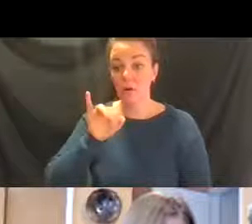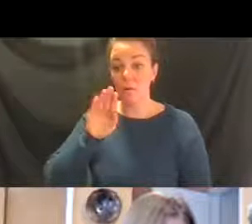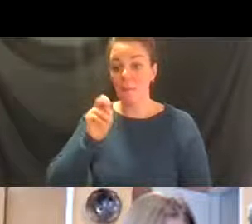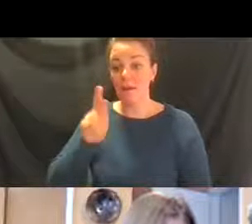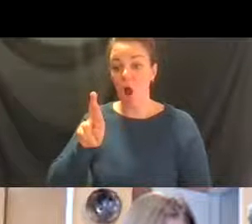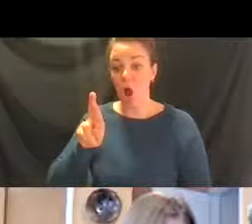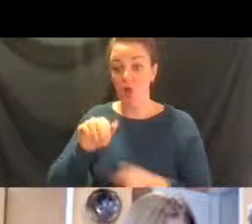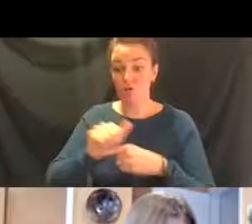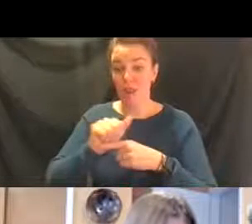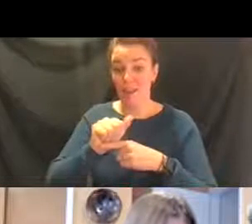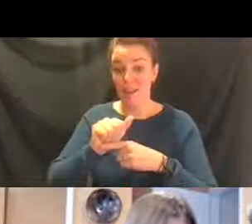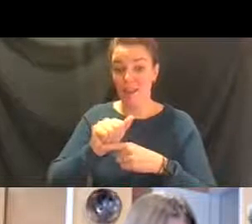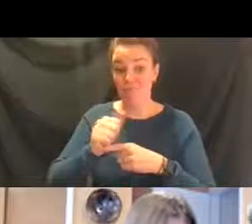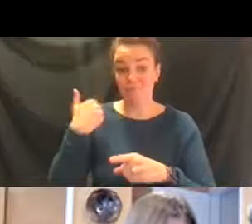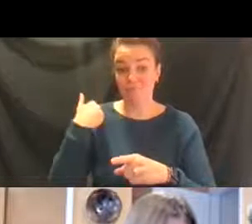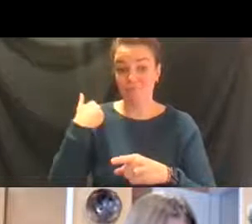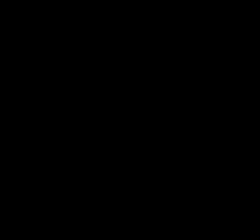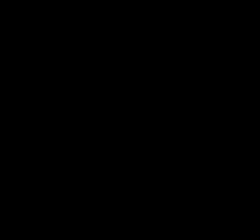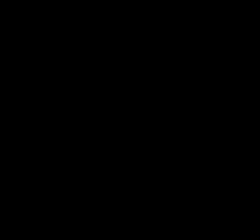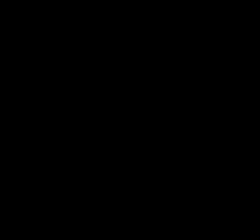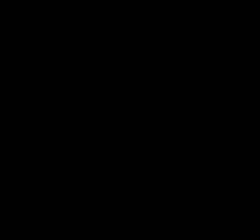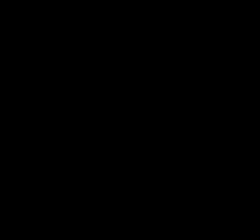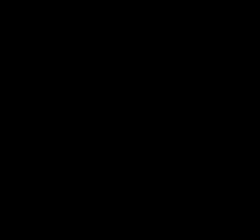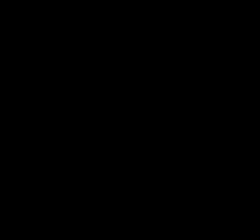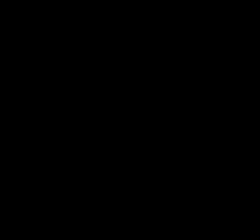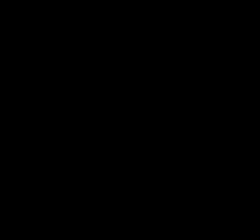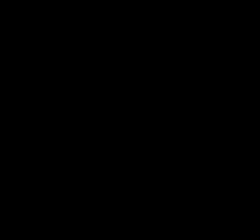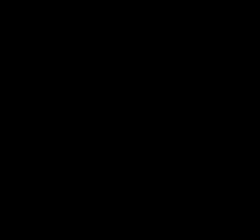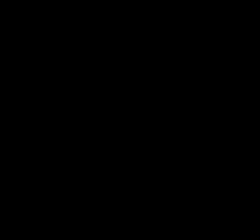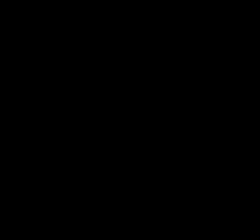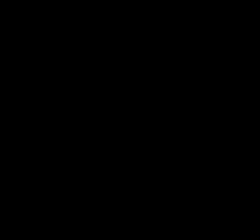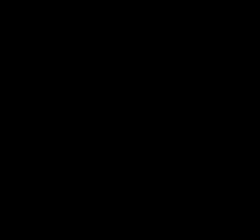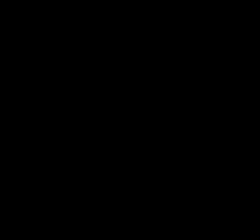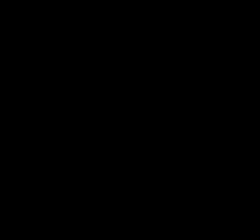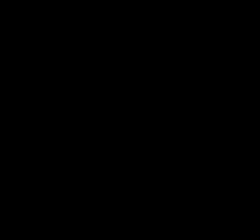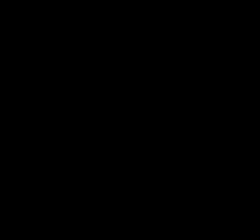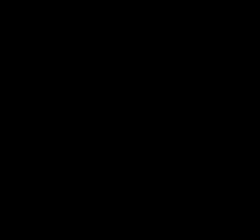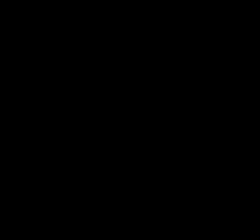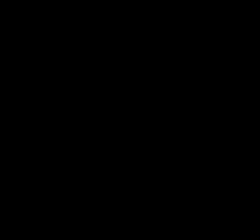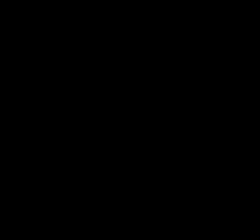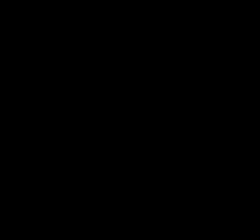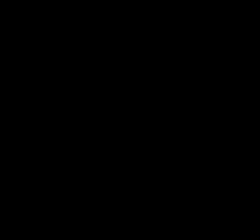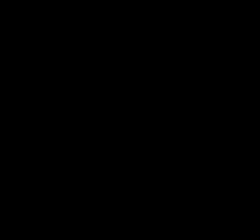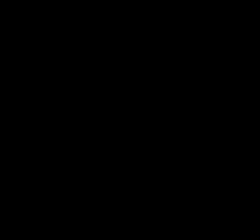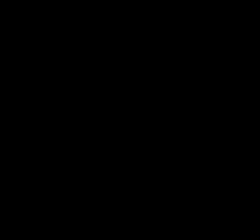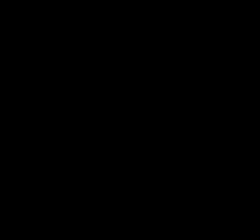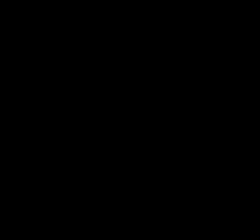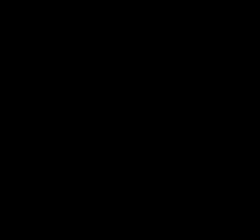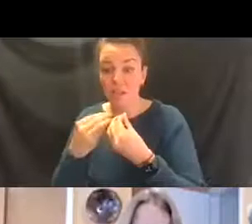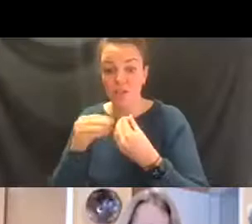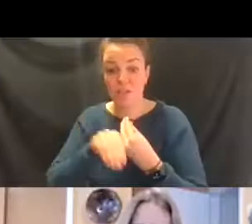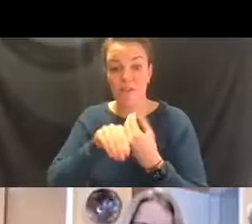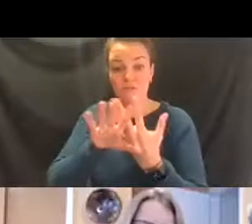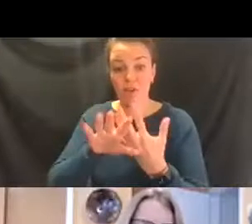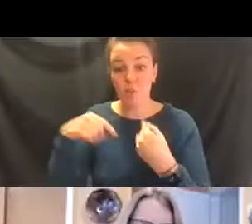training different org participants in organizations virtually since 2007.